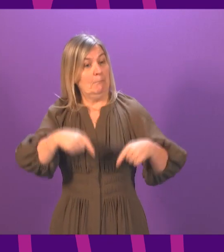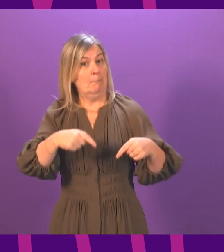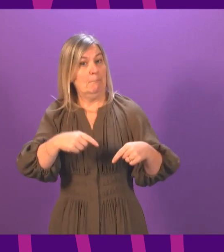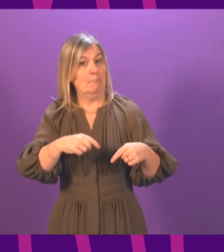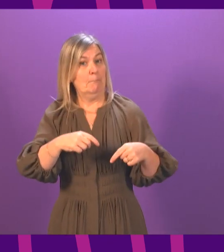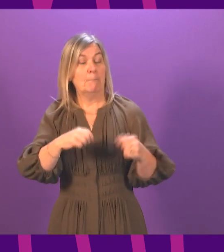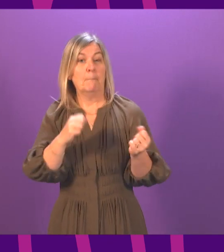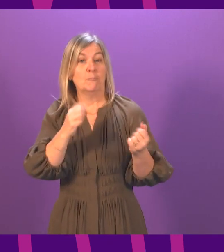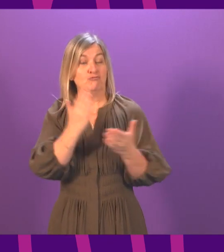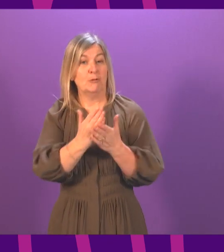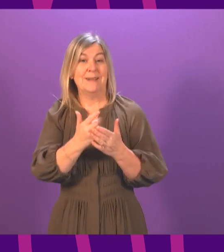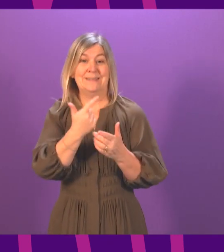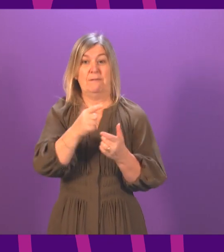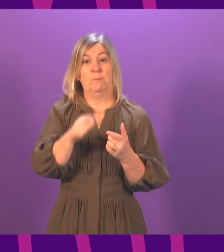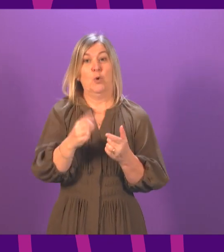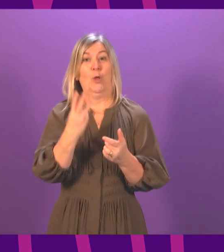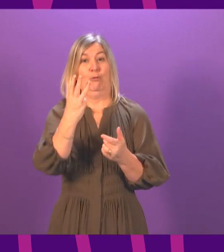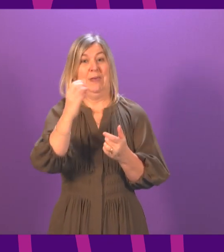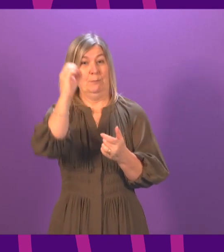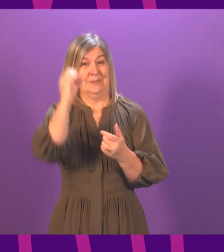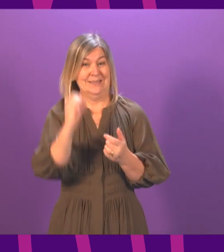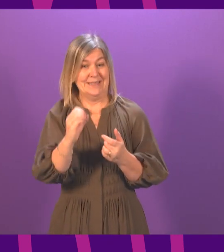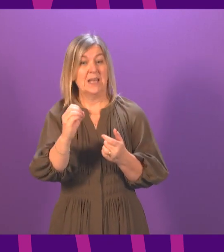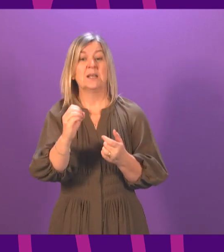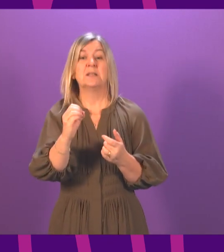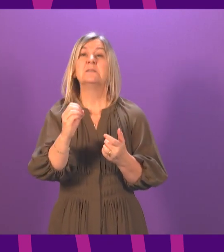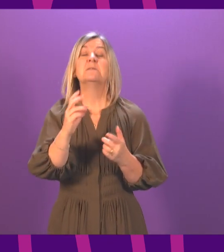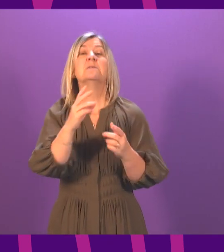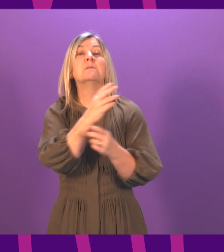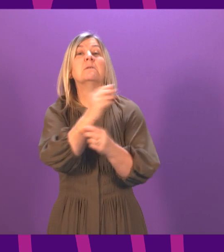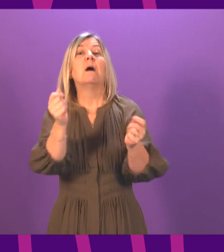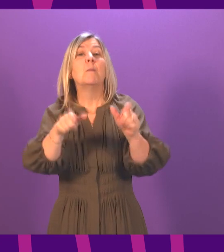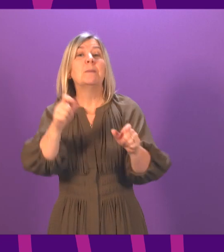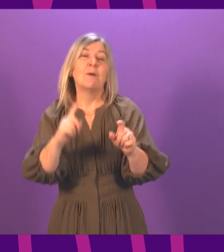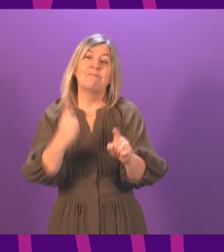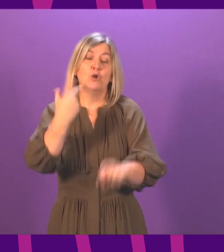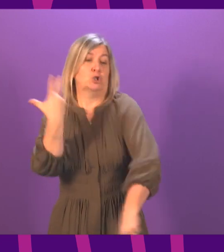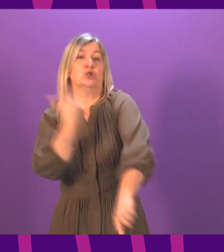7.3 per cent of residents have received their first dose. Within the area, Edinburgh